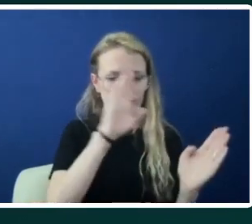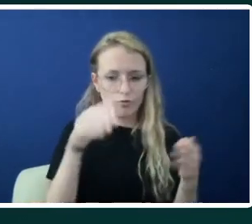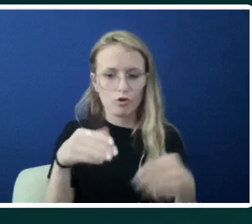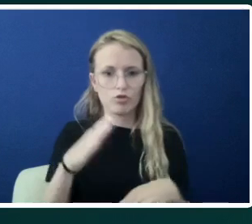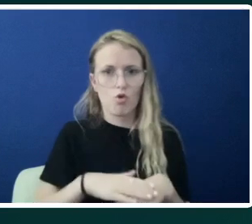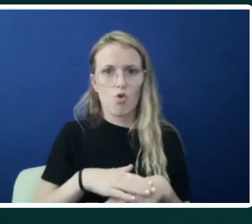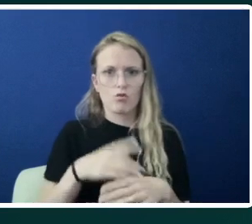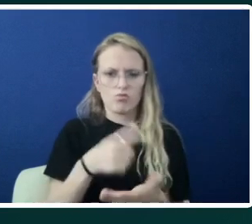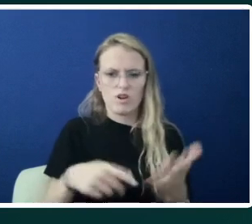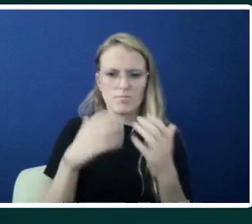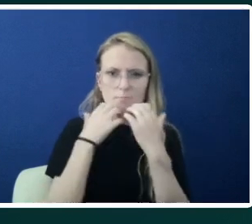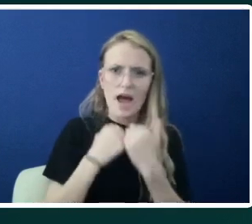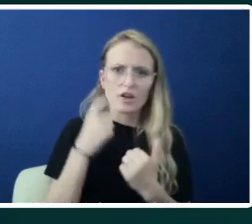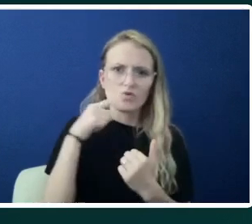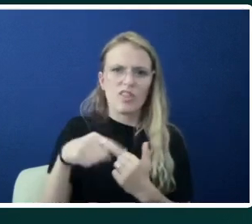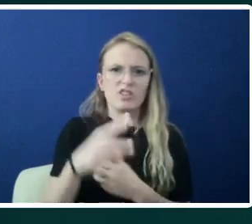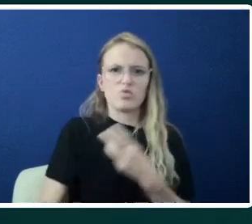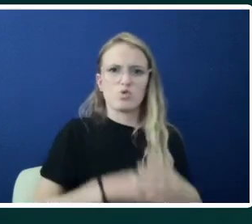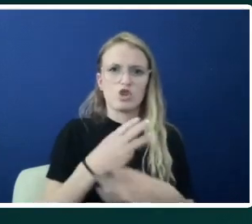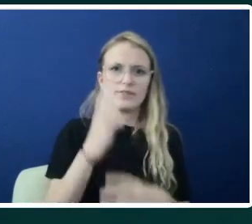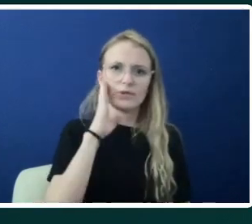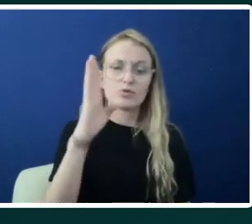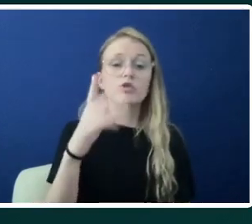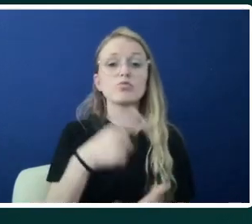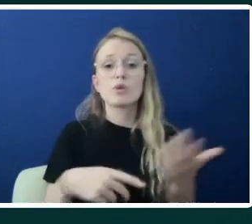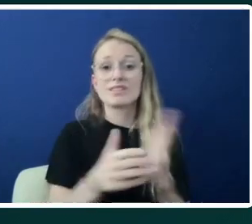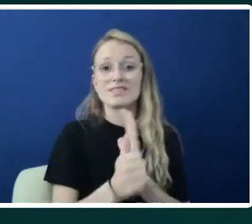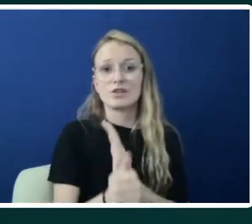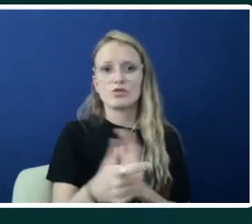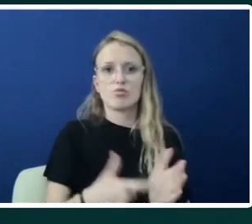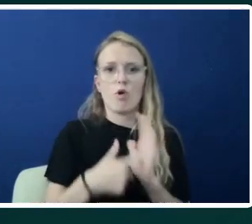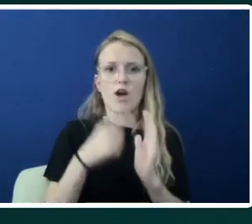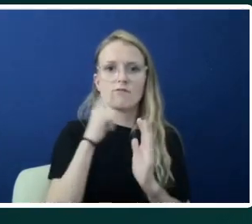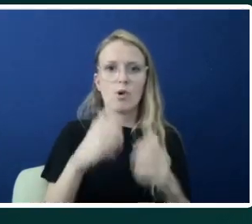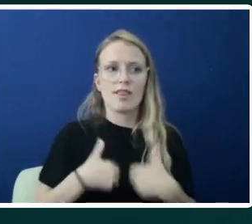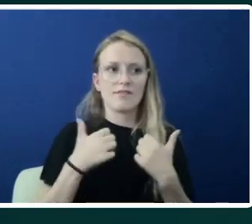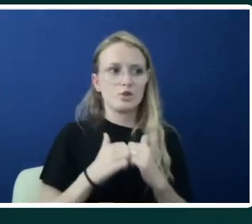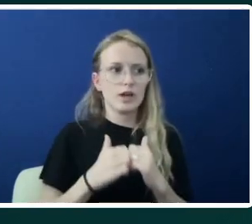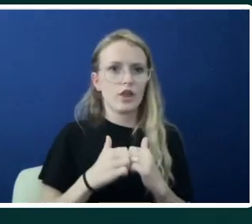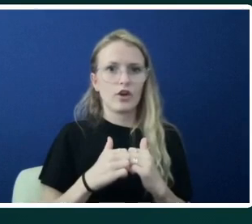skills do they need to live together in a world facing challenges that we cannot yet dream of?